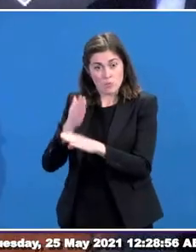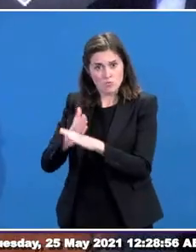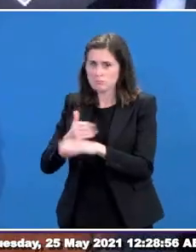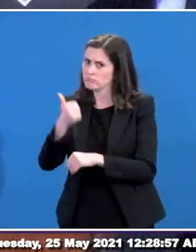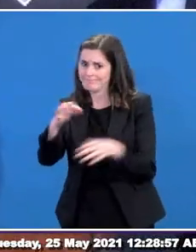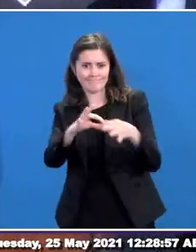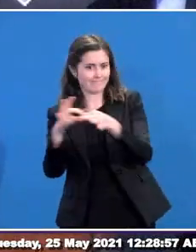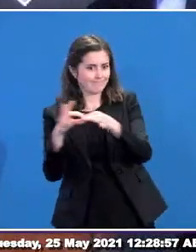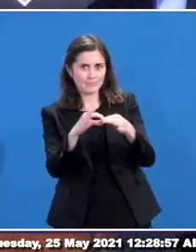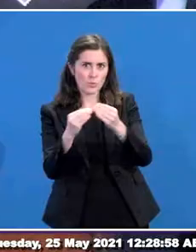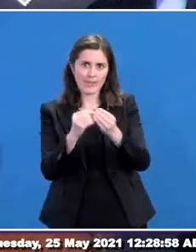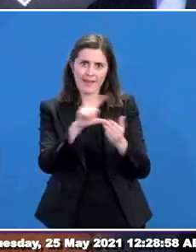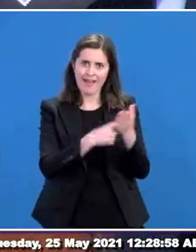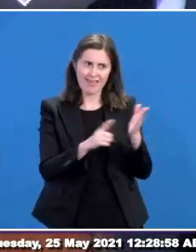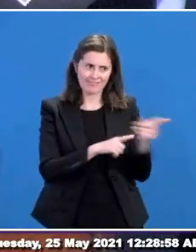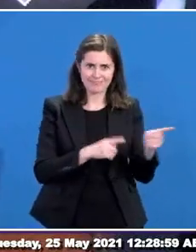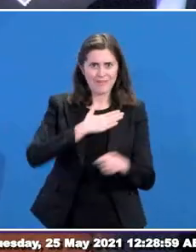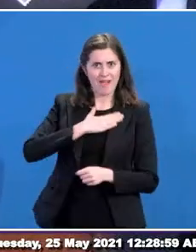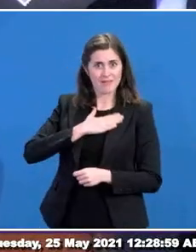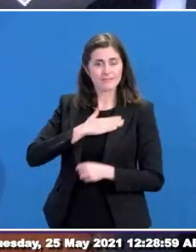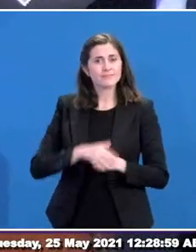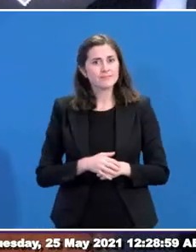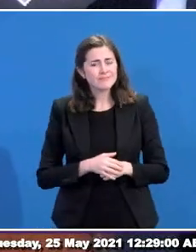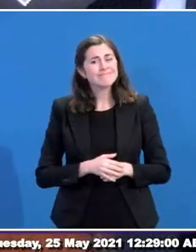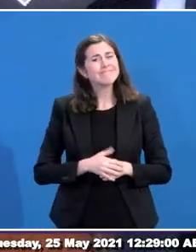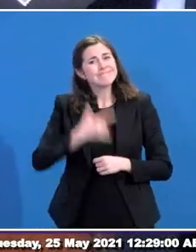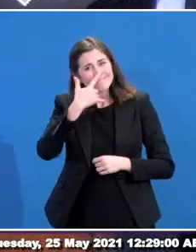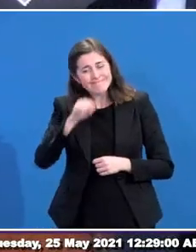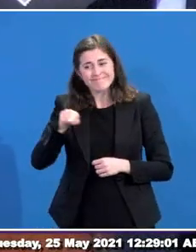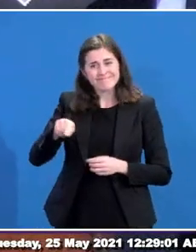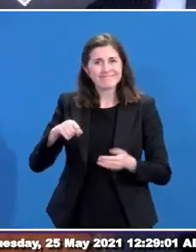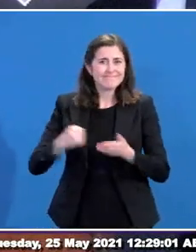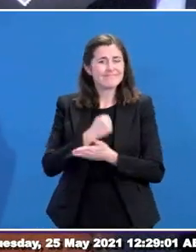And that support worker was resigning and you were concerned